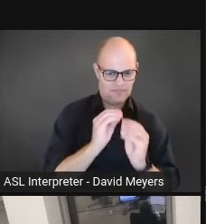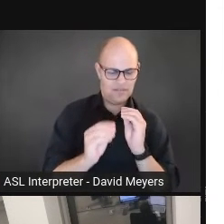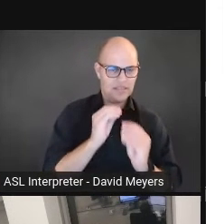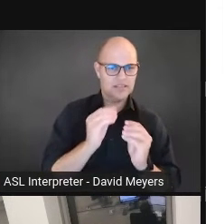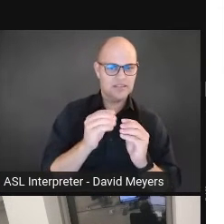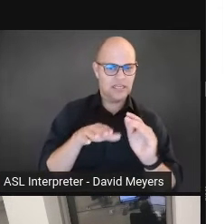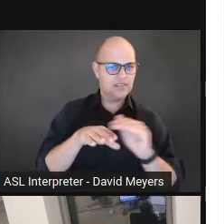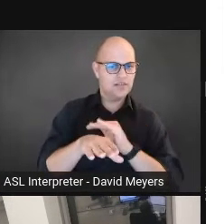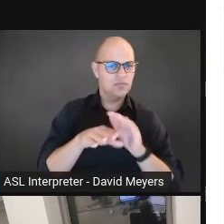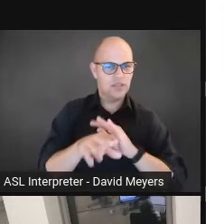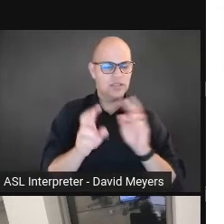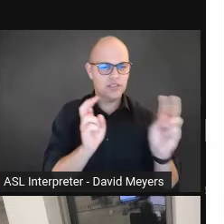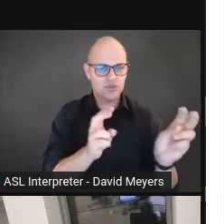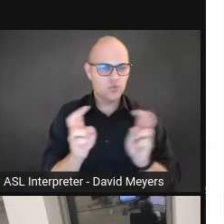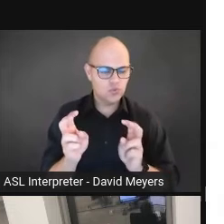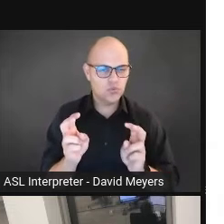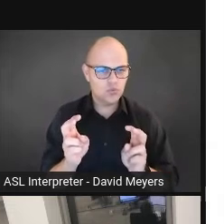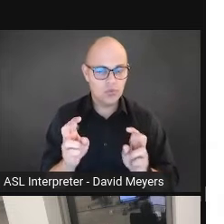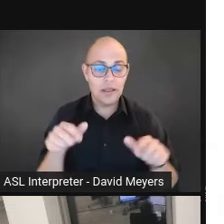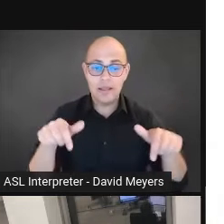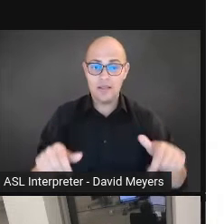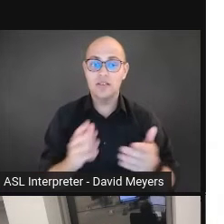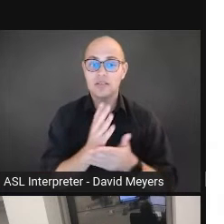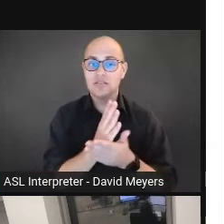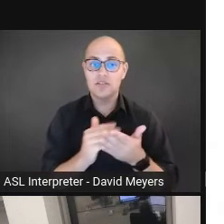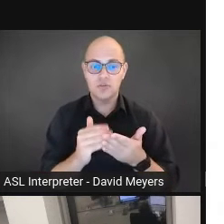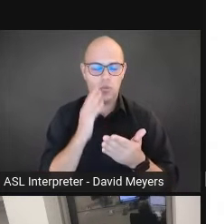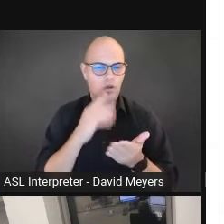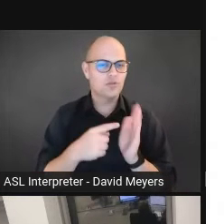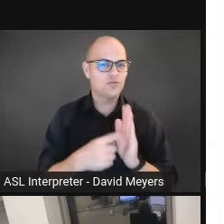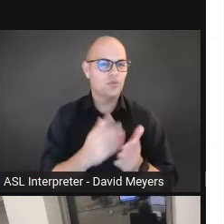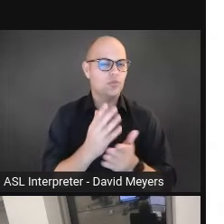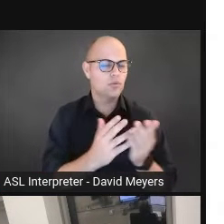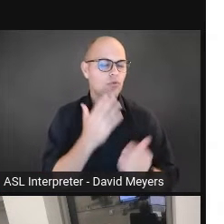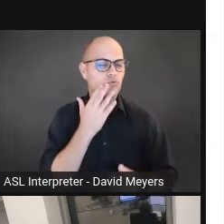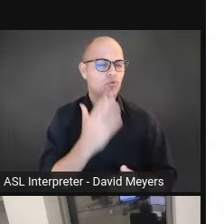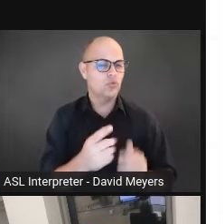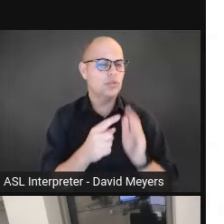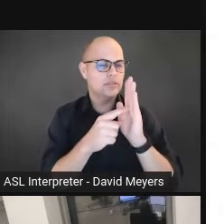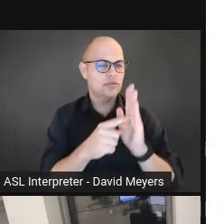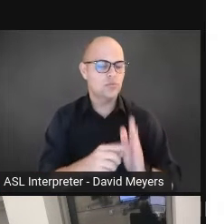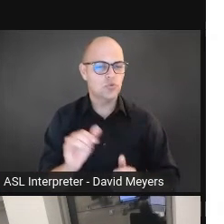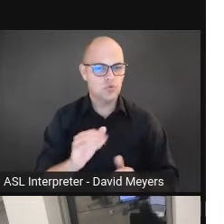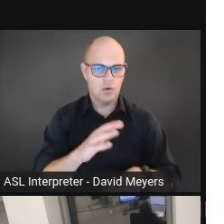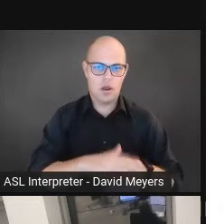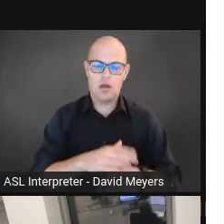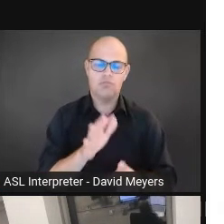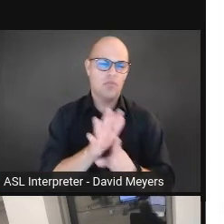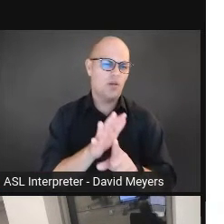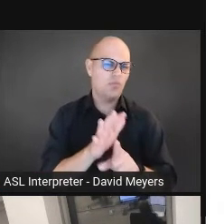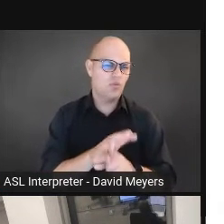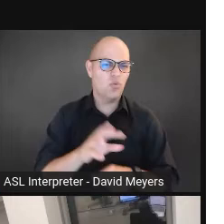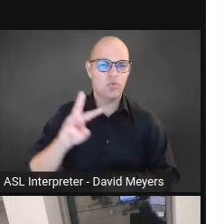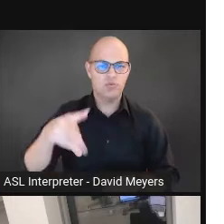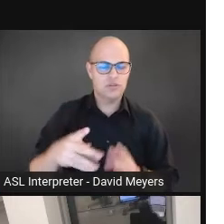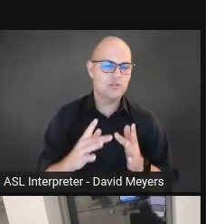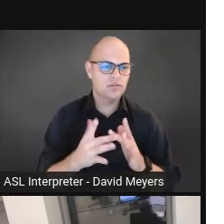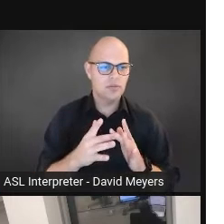This is also the section where I'm going to show you a couple of good examples on some of the most popular WebPress sites. For legal reasons, for obvious reasons,